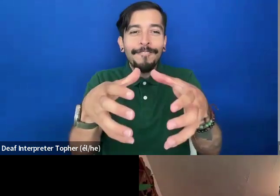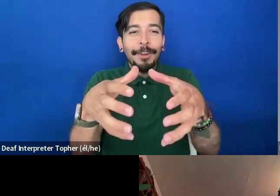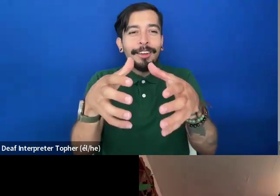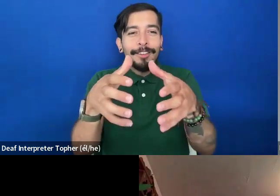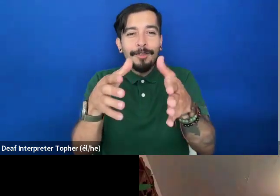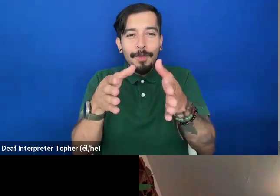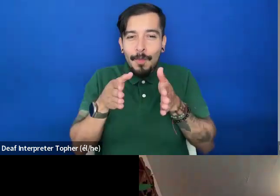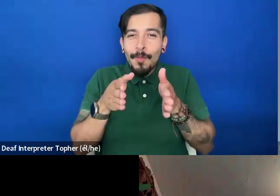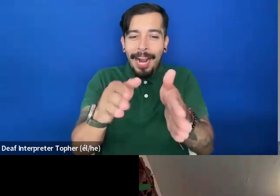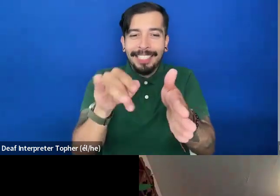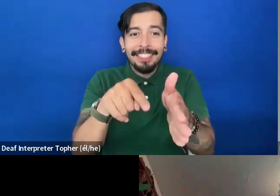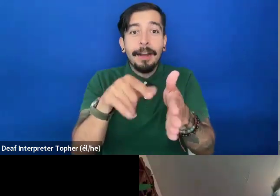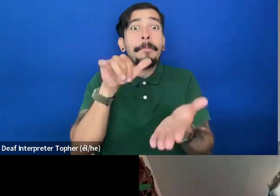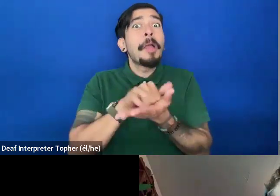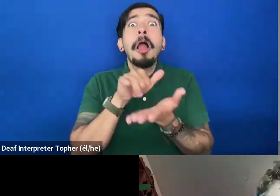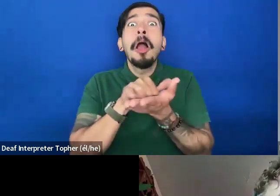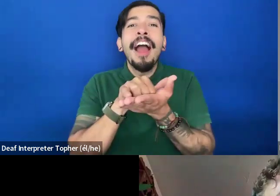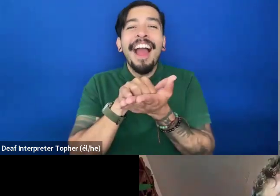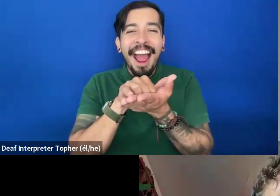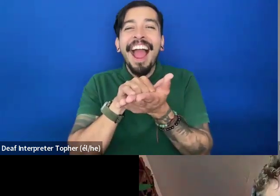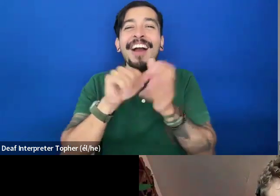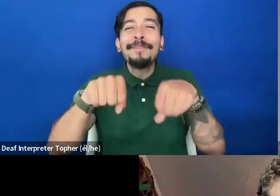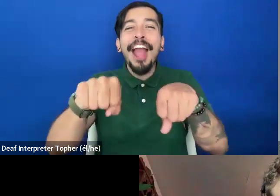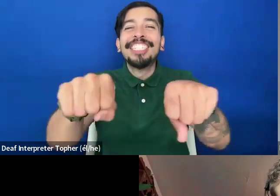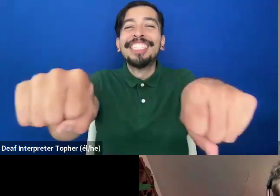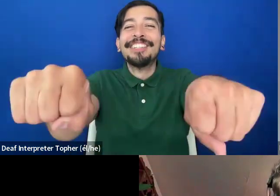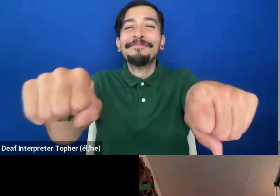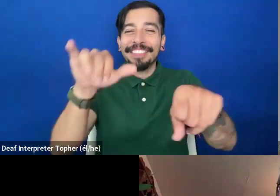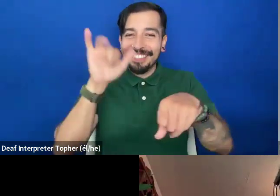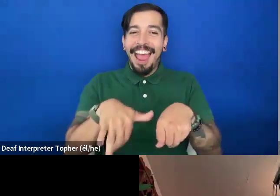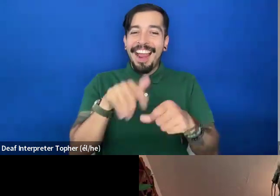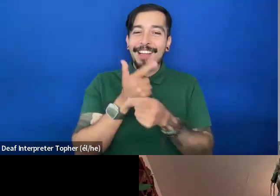Not just possible, like joyful, and fun, and like easeful, right?